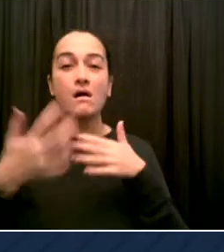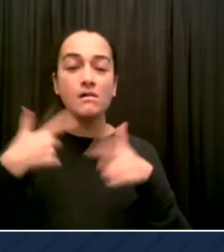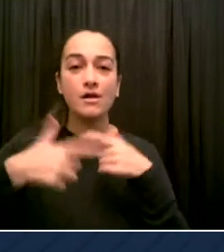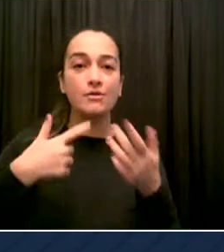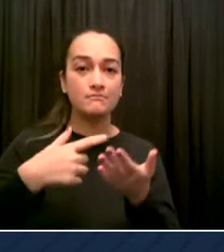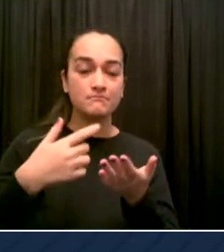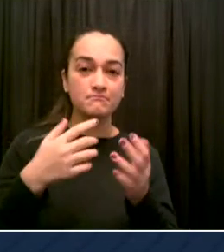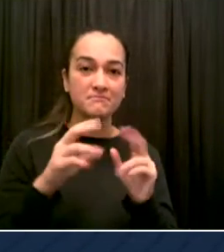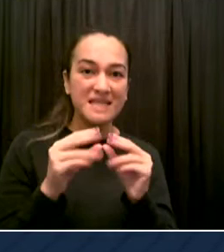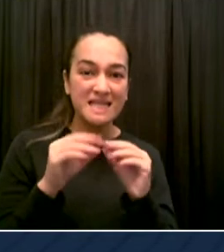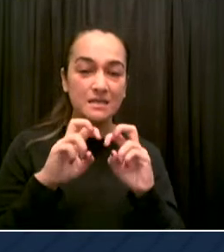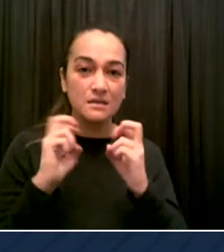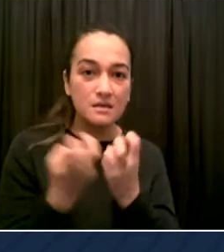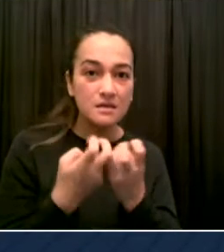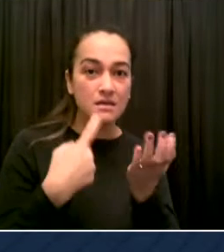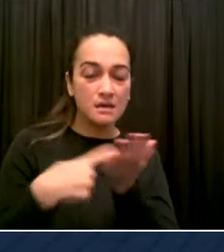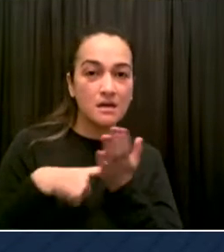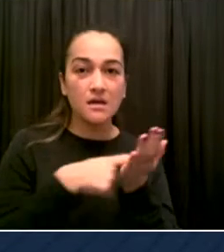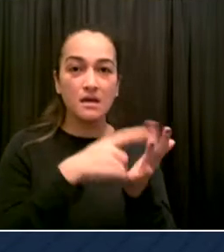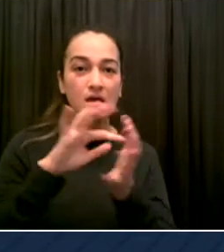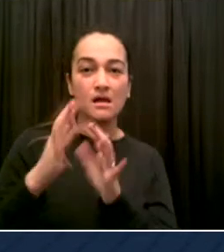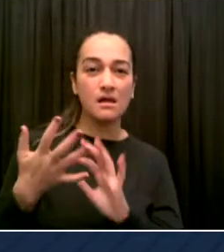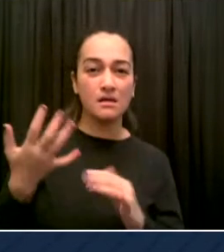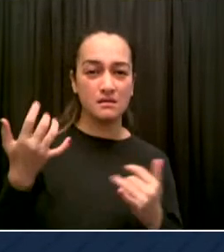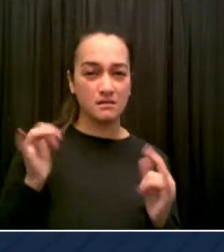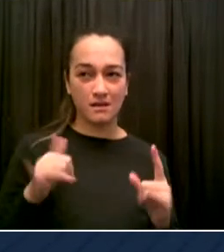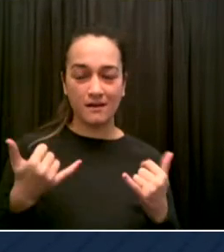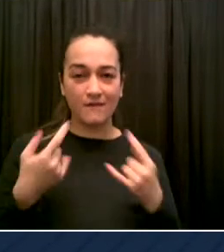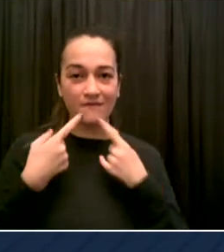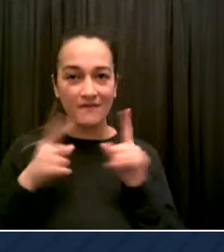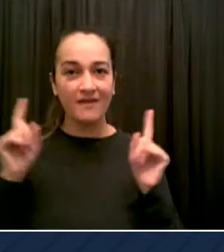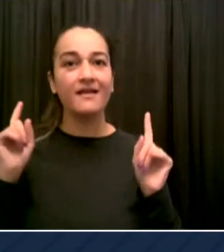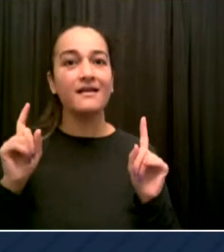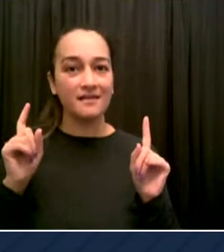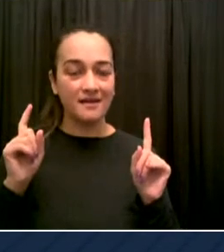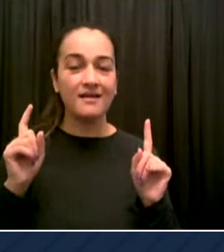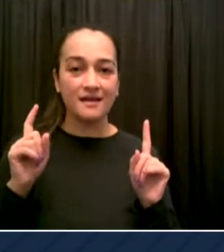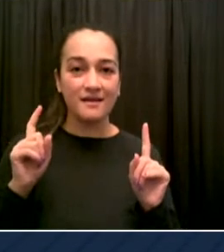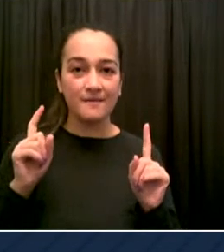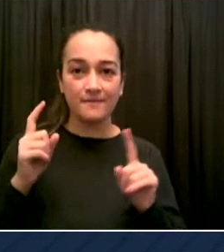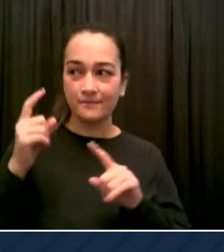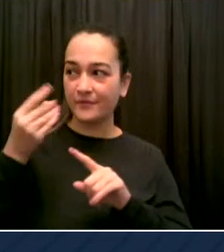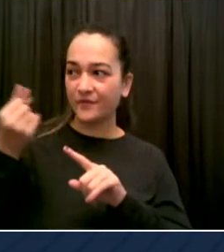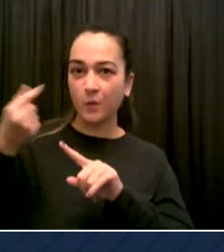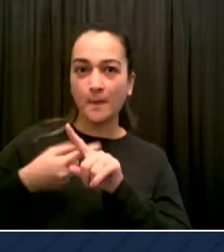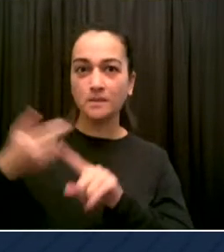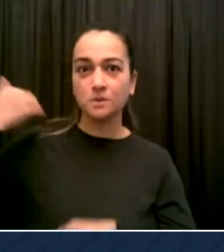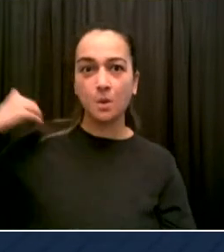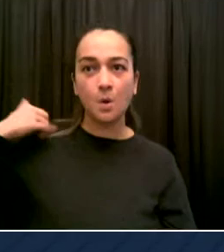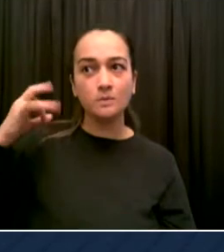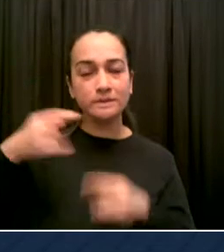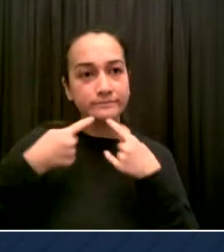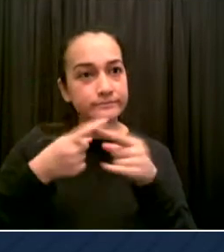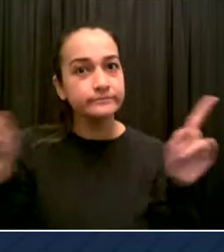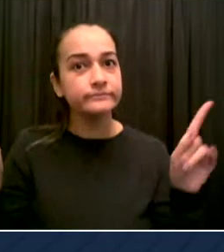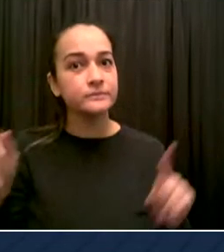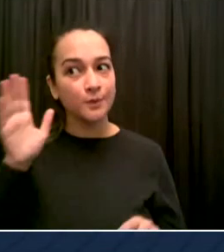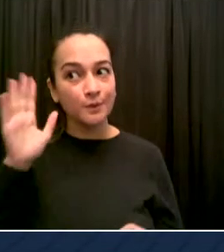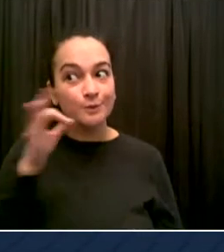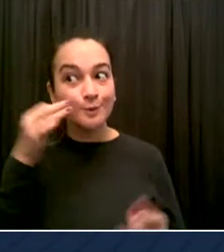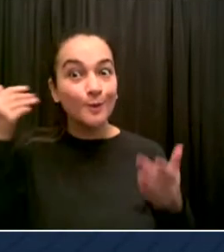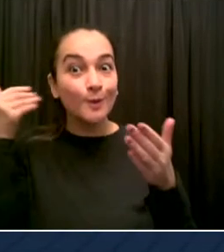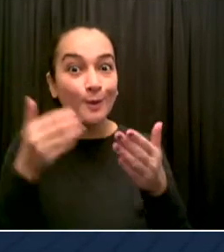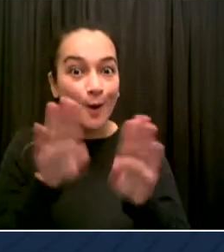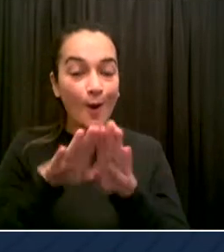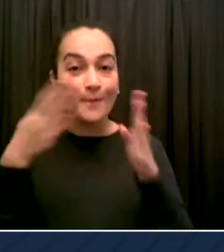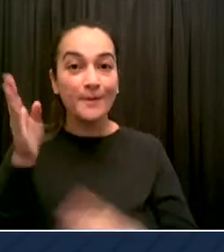STTEARD WITH THE ALL IN NEW